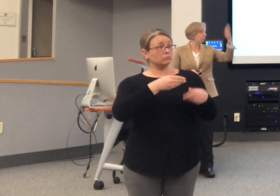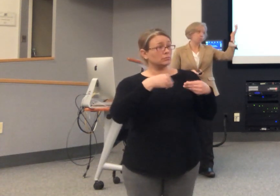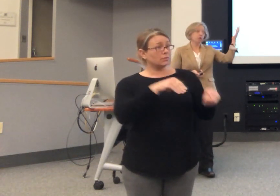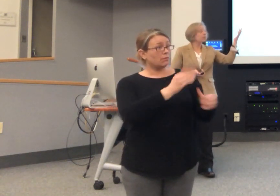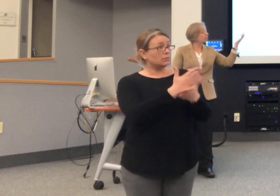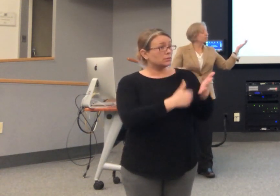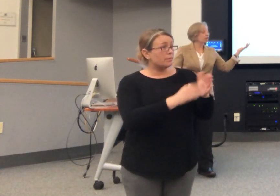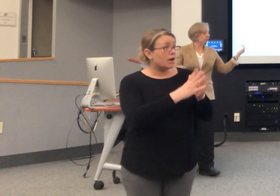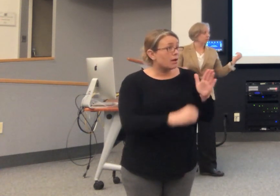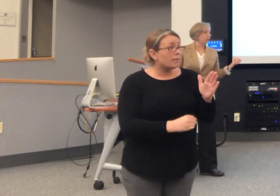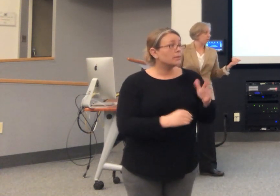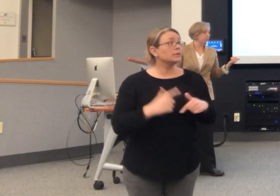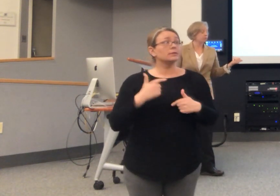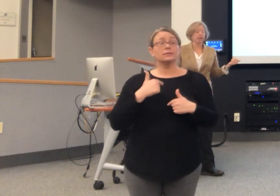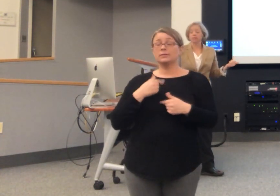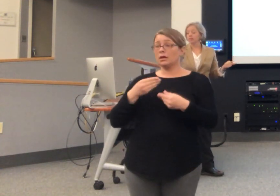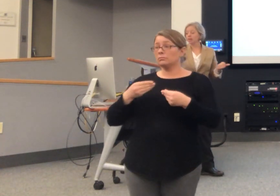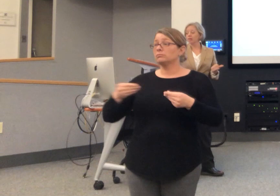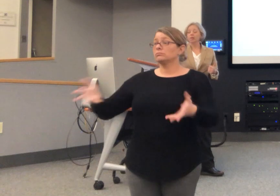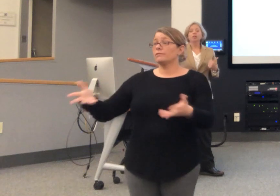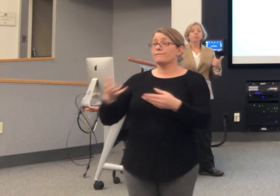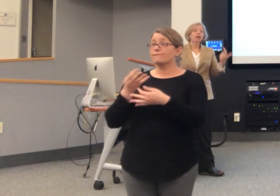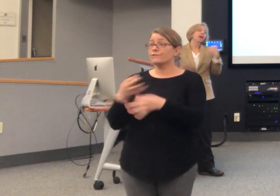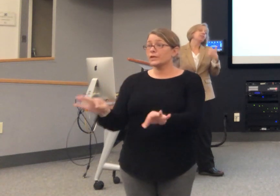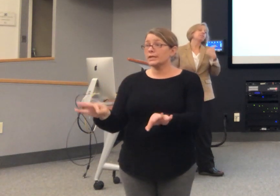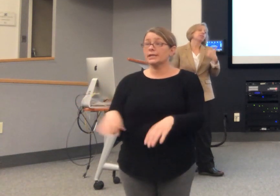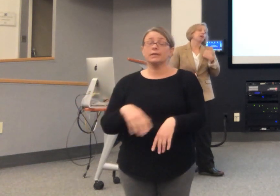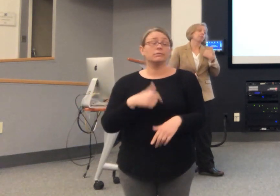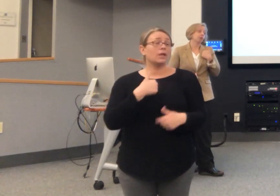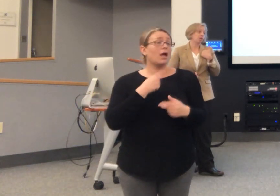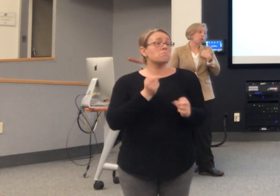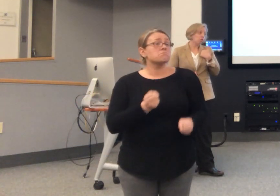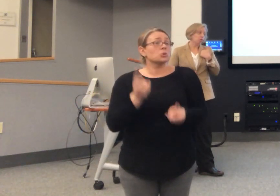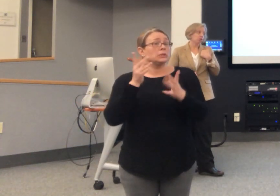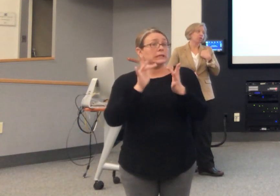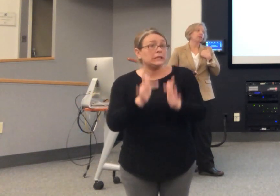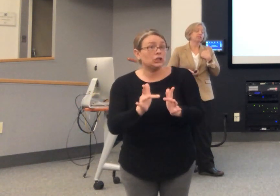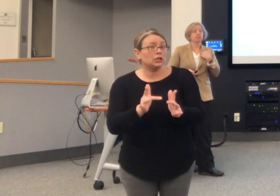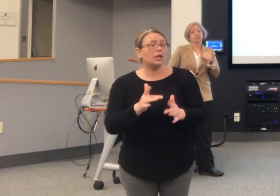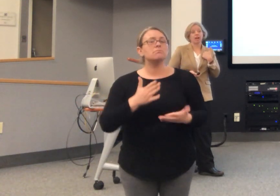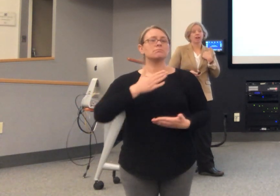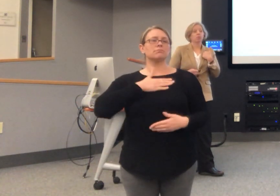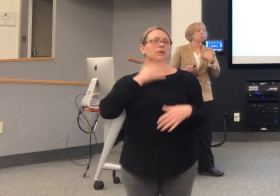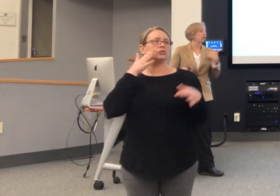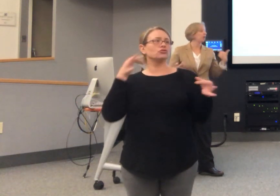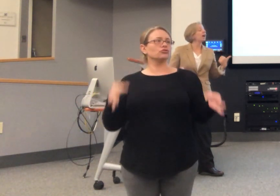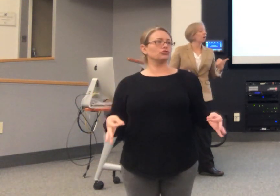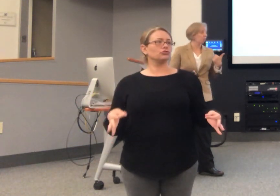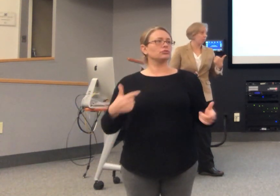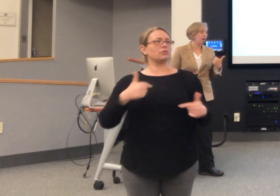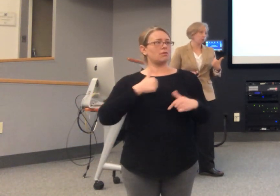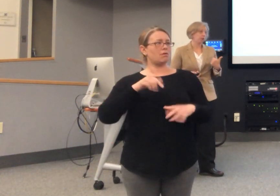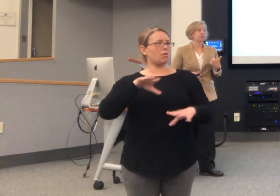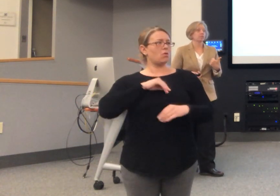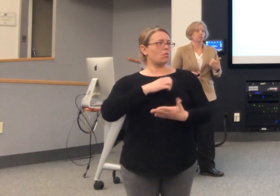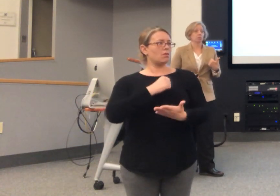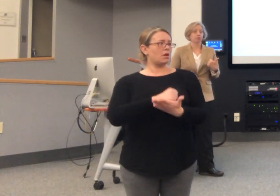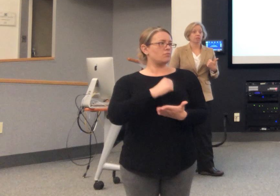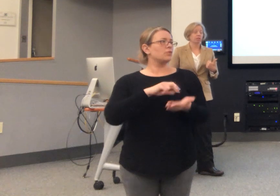could be putting on the internet if I want people to find it there. But I, as the copyright holder, get to decide where and how my work gets distributed.